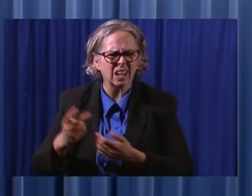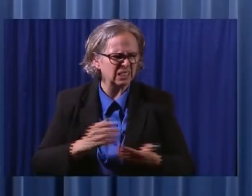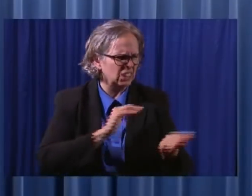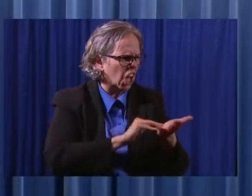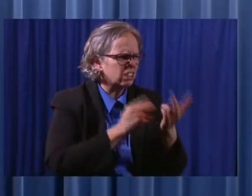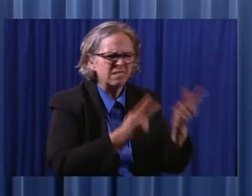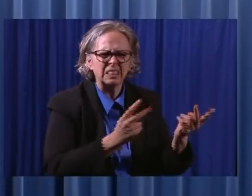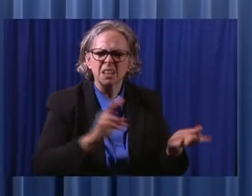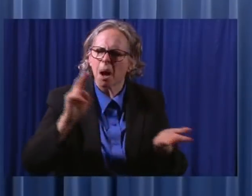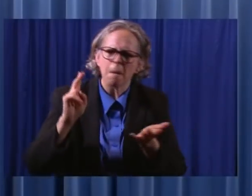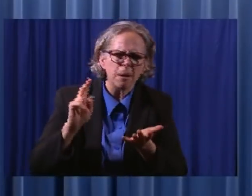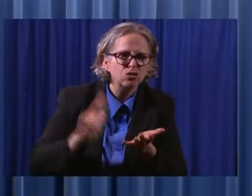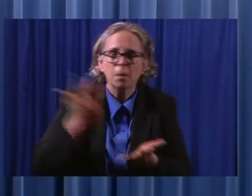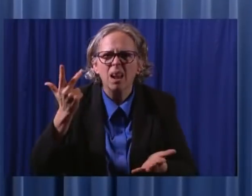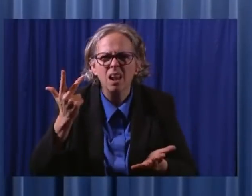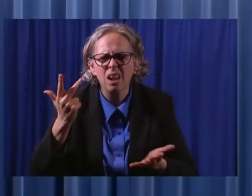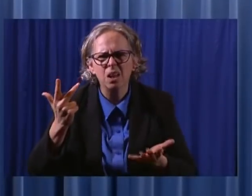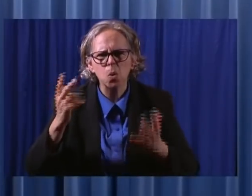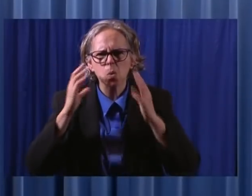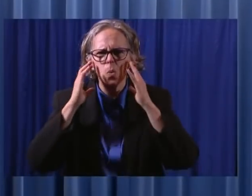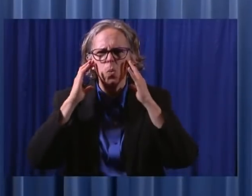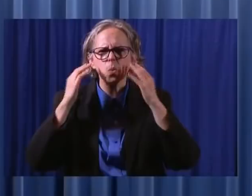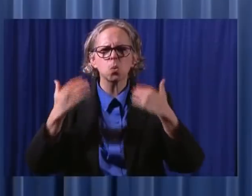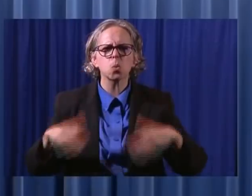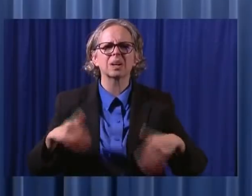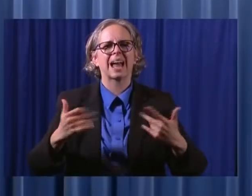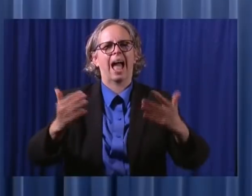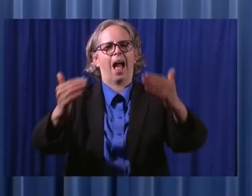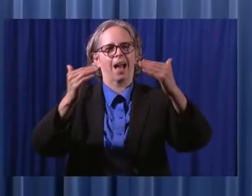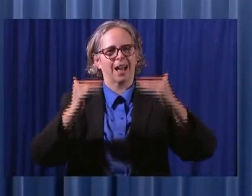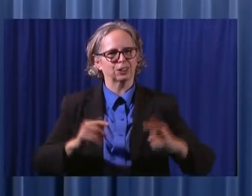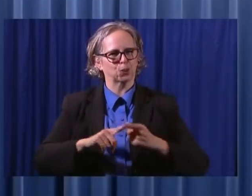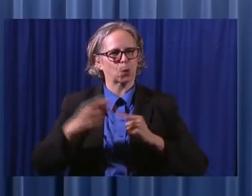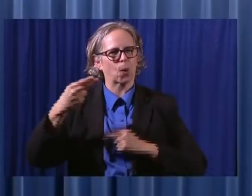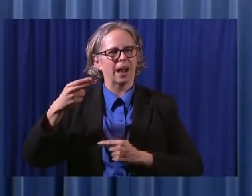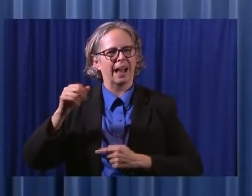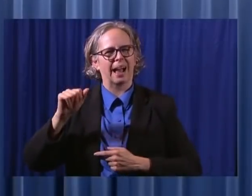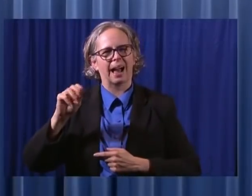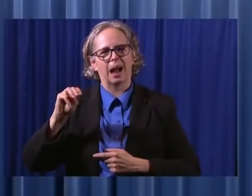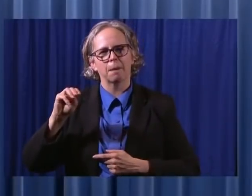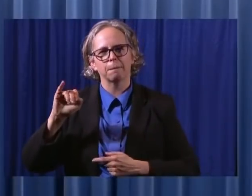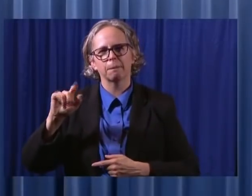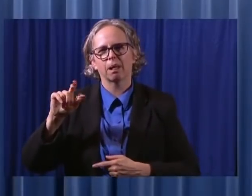THE AVERAGE NUMBER OF DAILY CASES HAS MORE THAN DOUBLED. THE AVERAGE DAILY NUMBER OF ER VISITS HAS DOUBLED AND